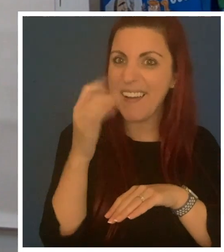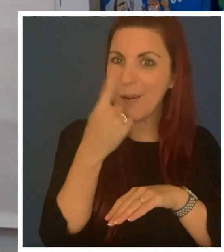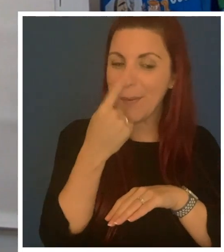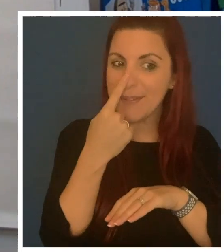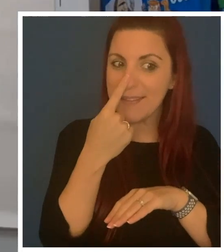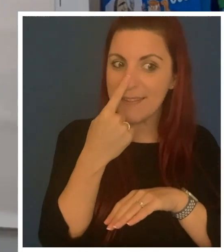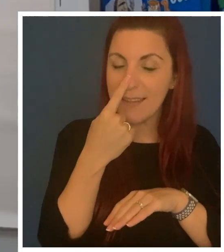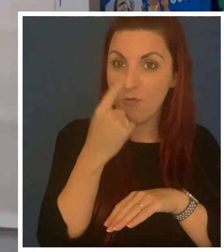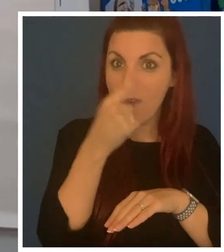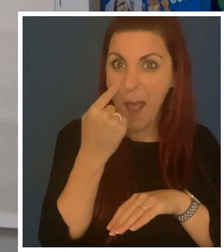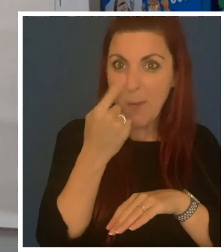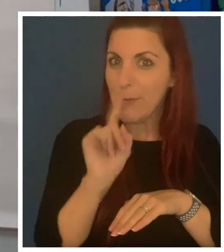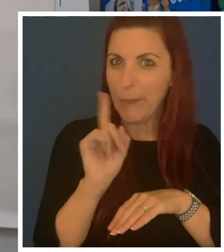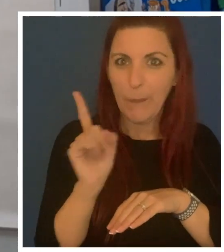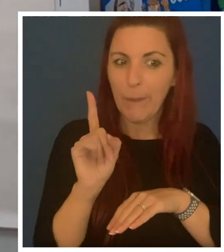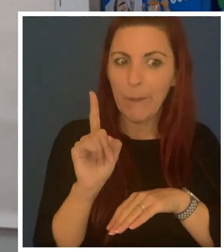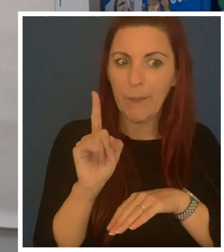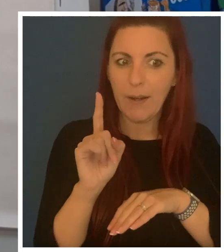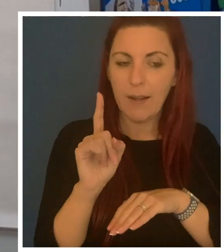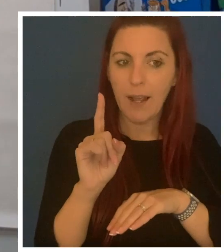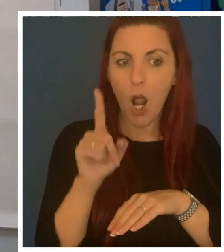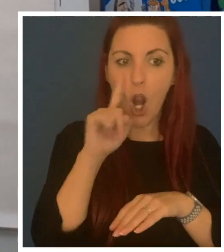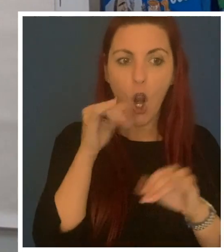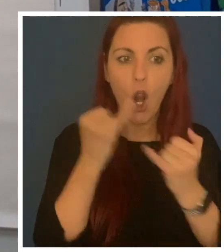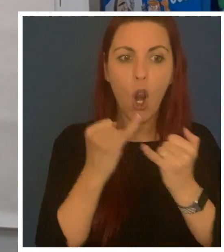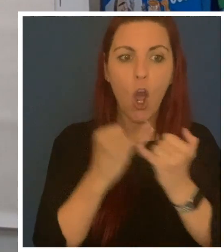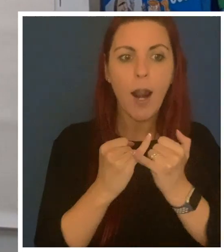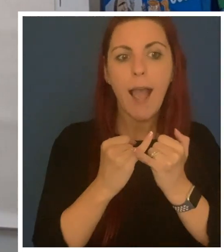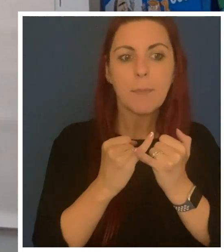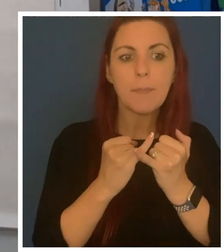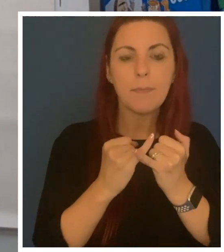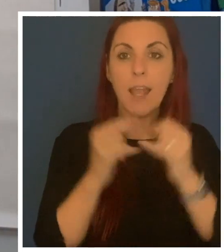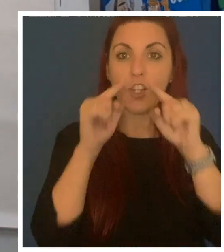a roundy nose what she has is nose that's like an upside down triangle.